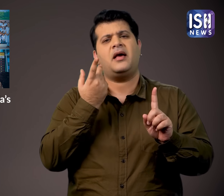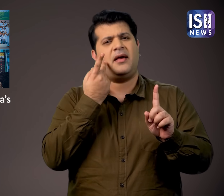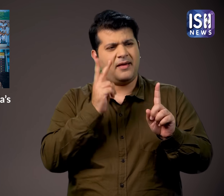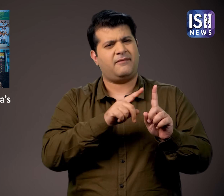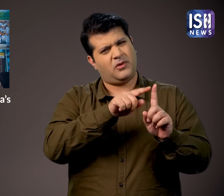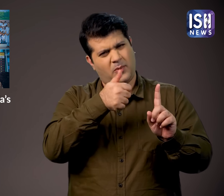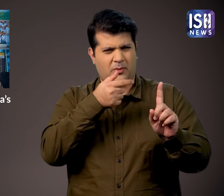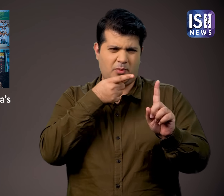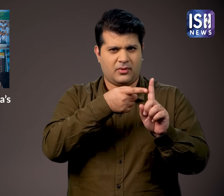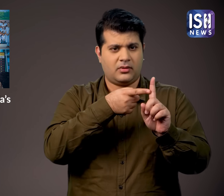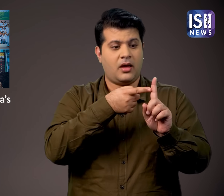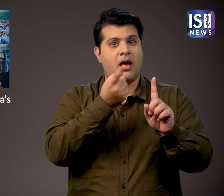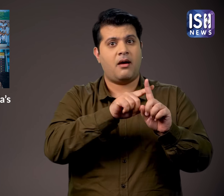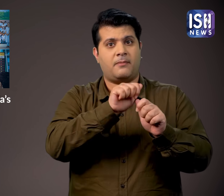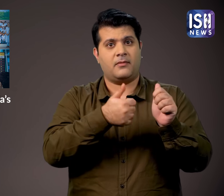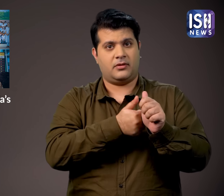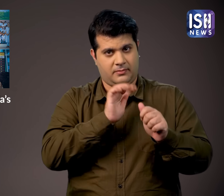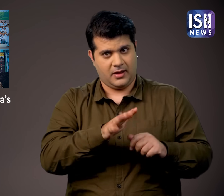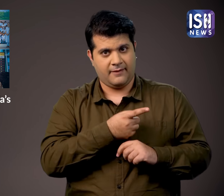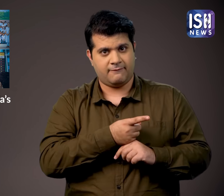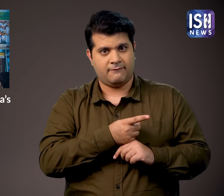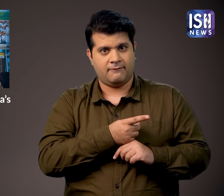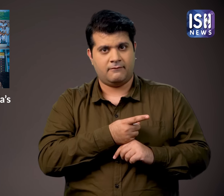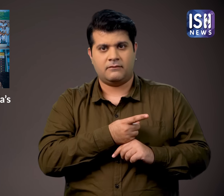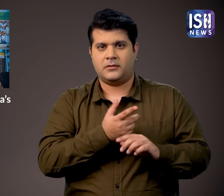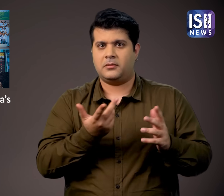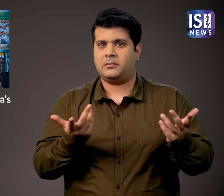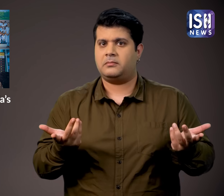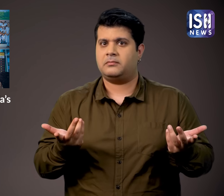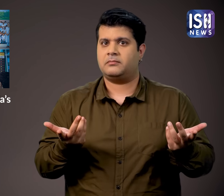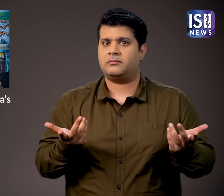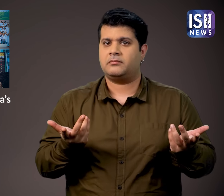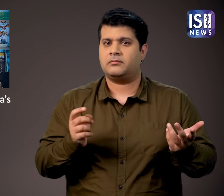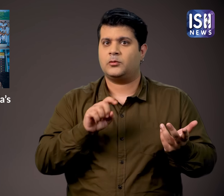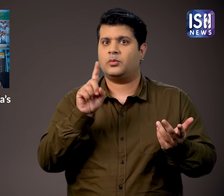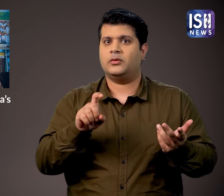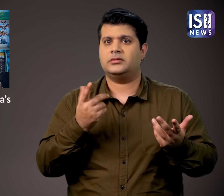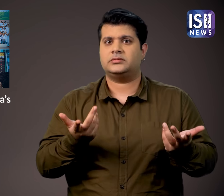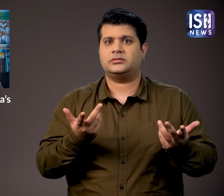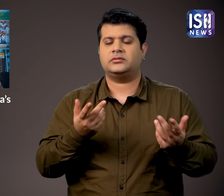And if yes, do we have serious backup plans when one giant stumbles?